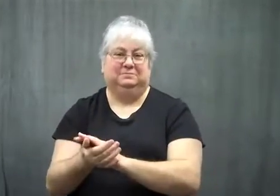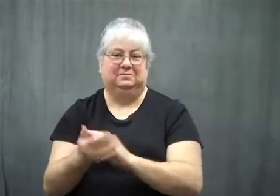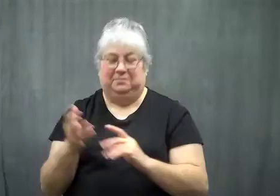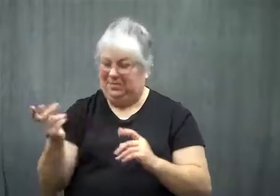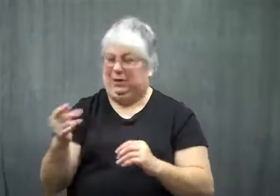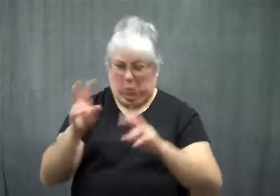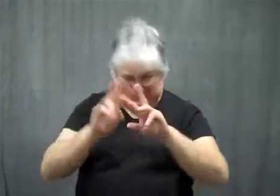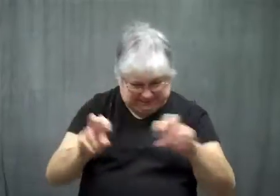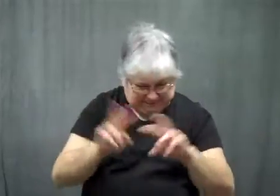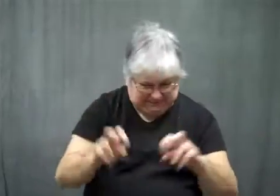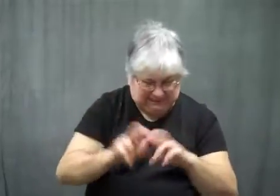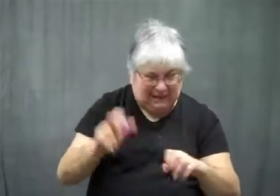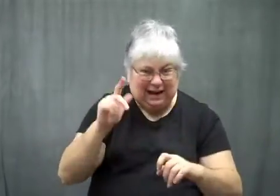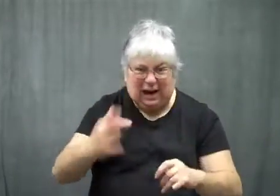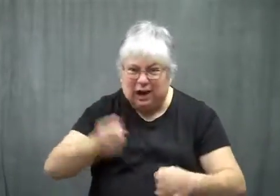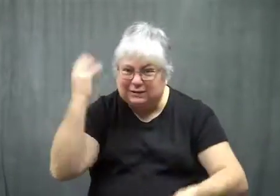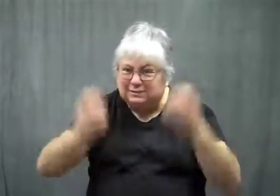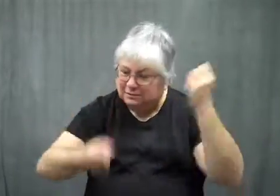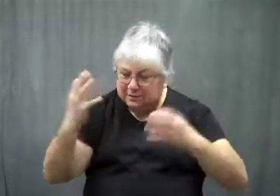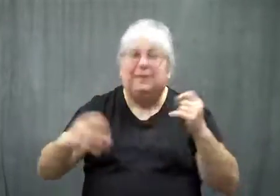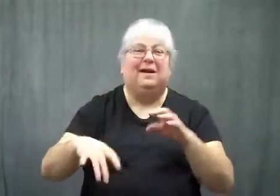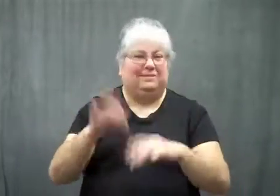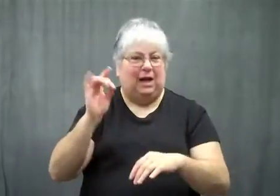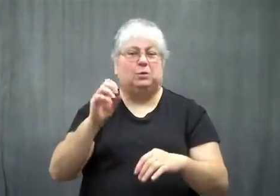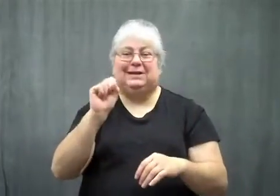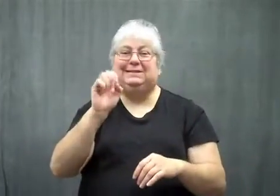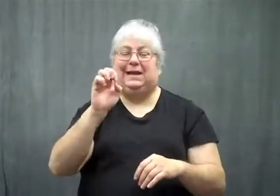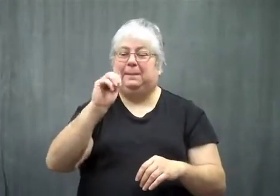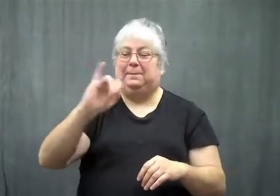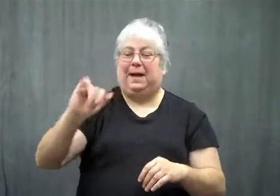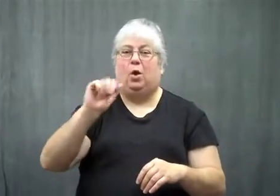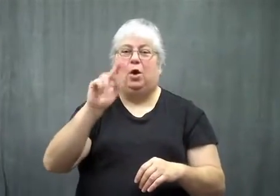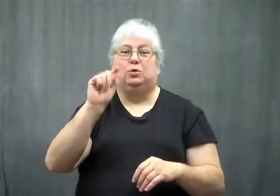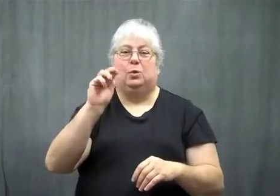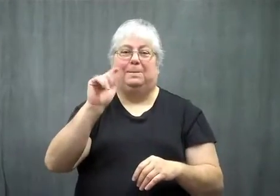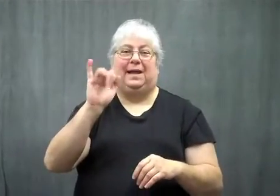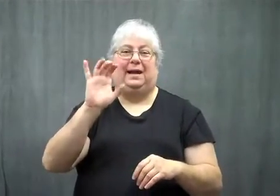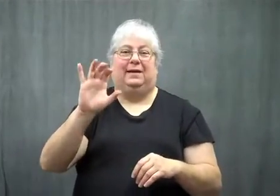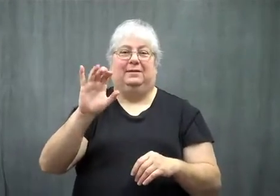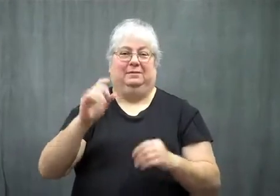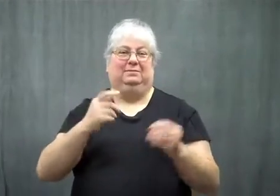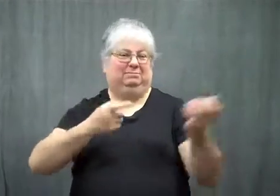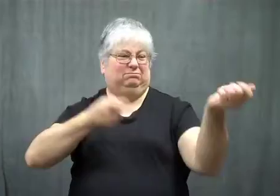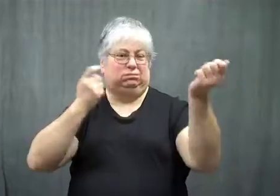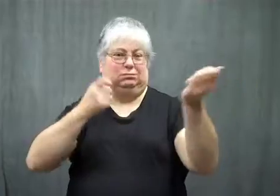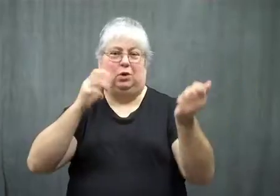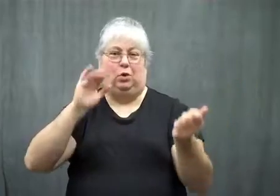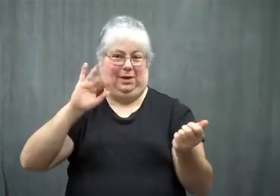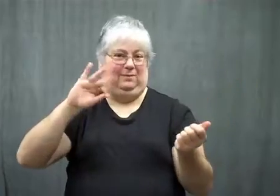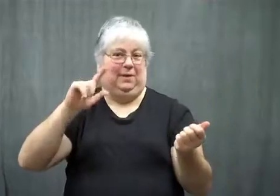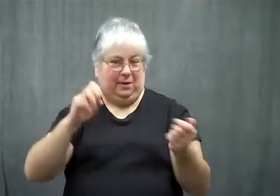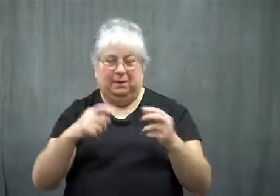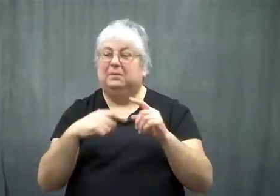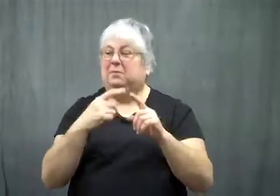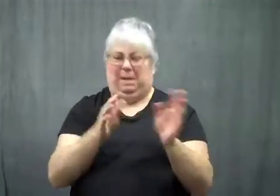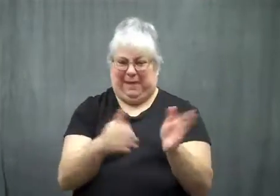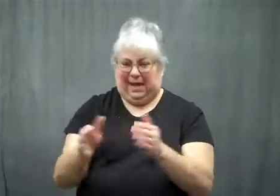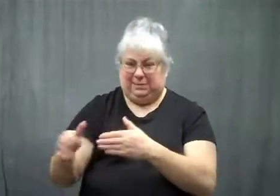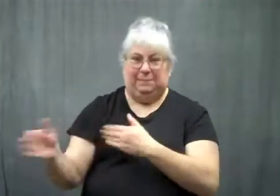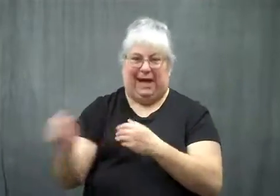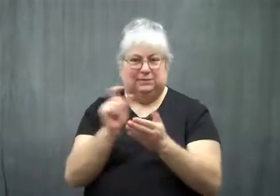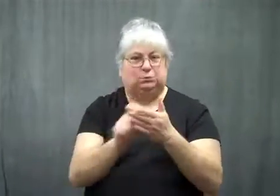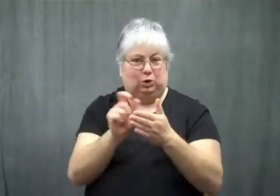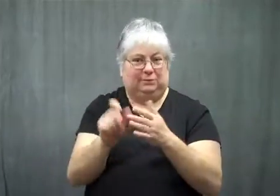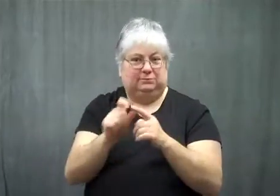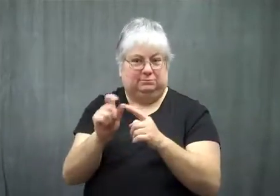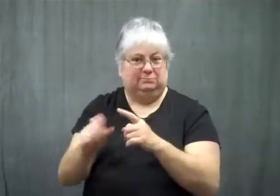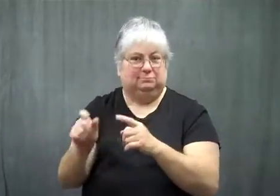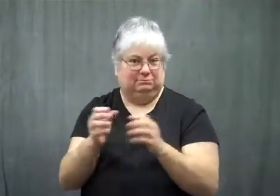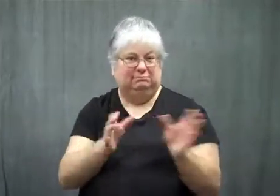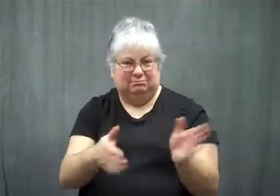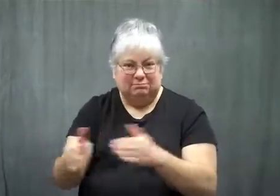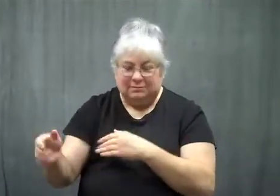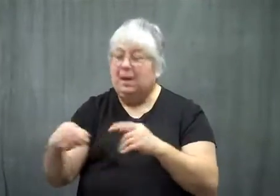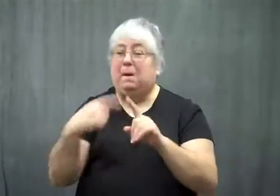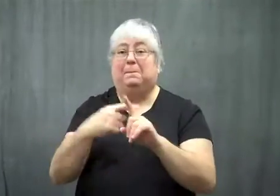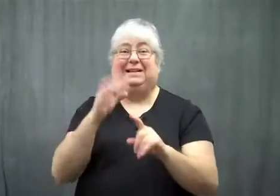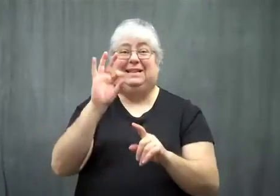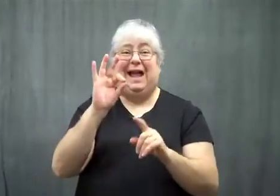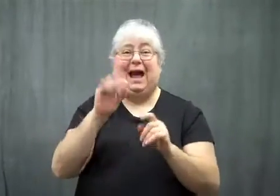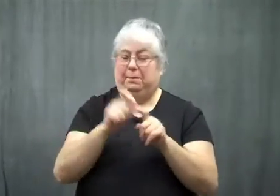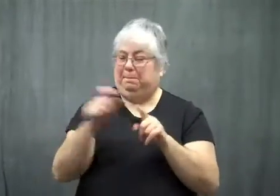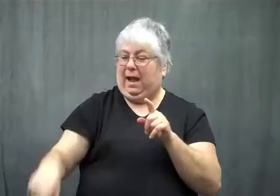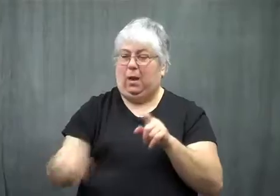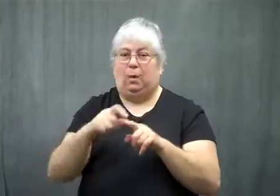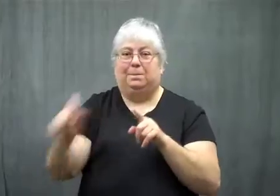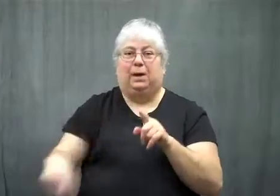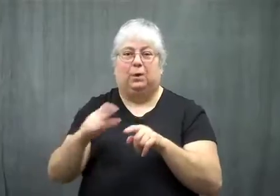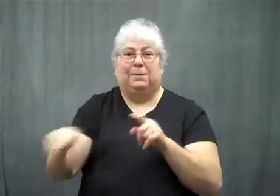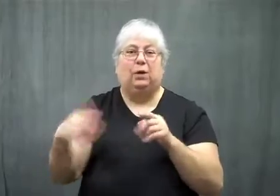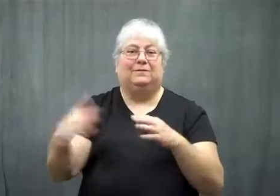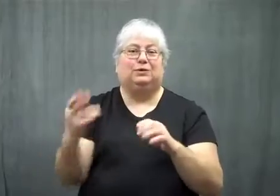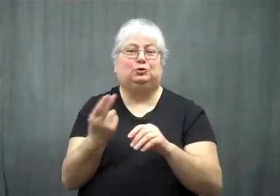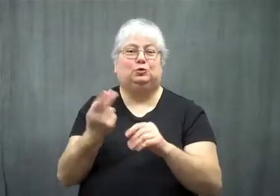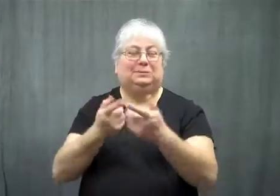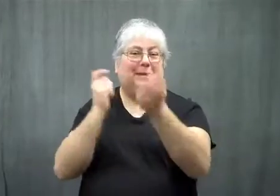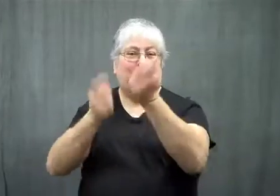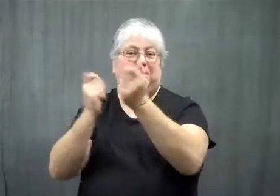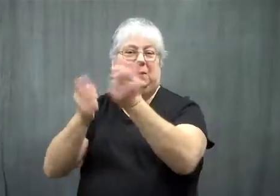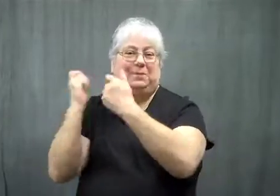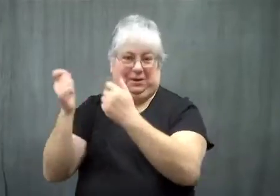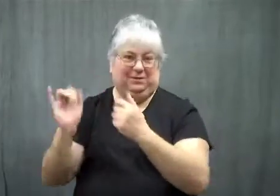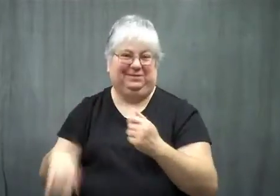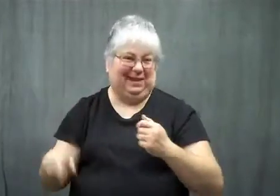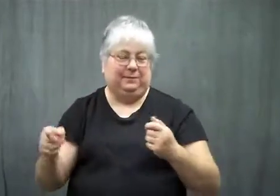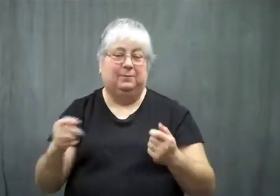Upon searching the vehicle, a semi-automatic rifle was found,